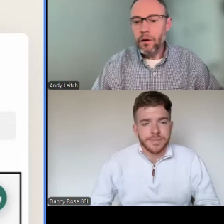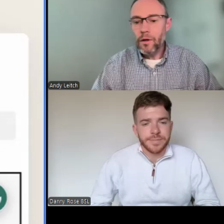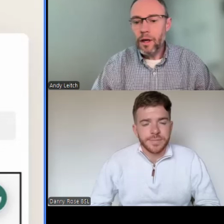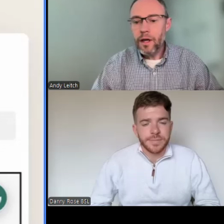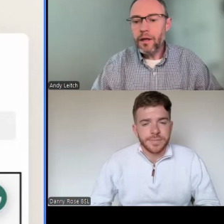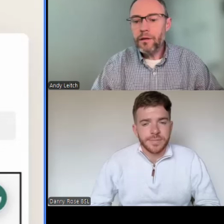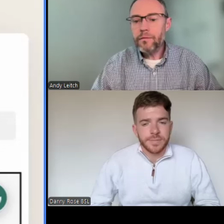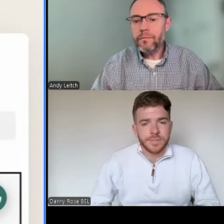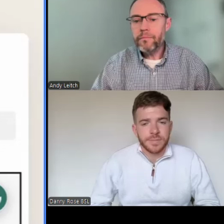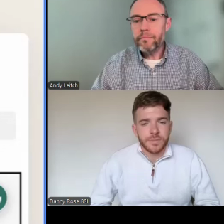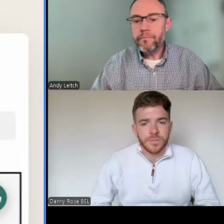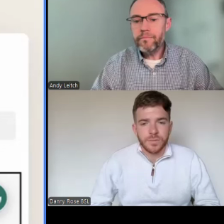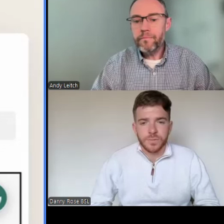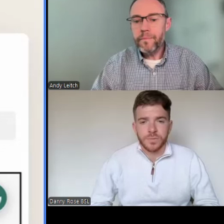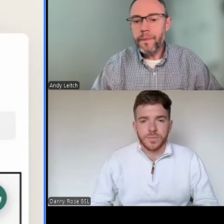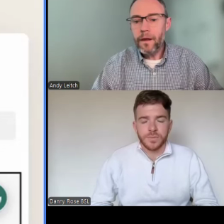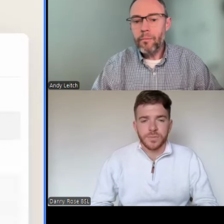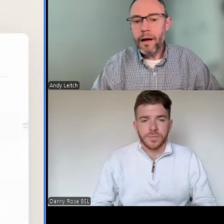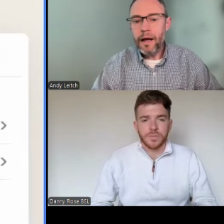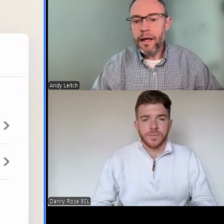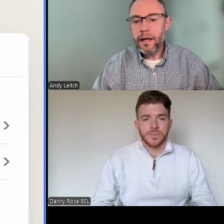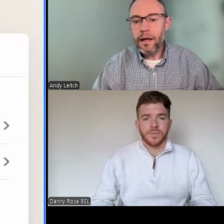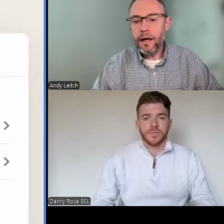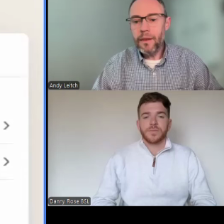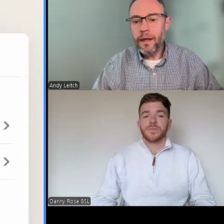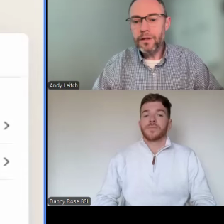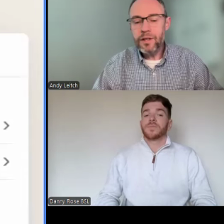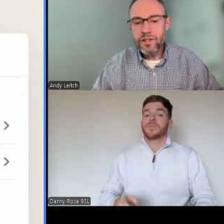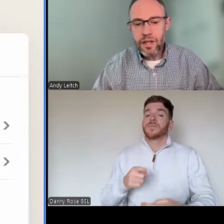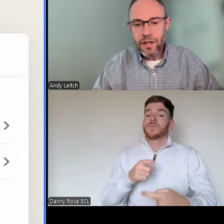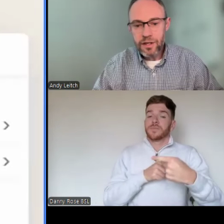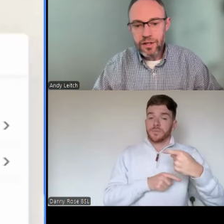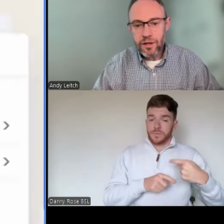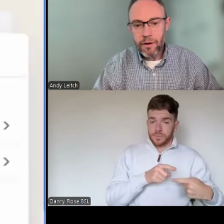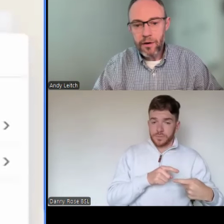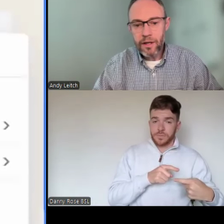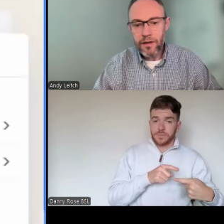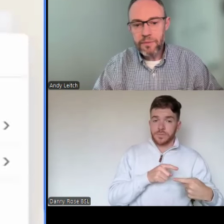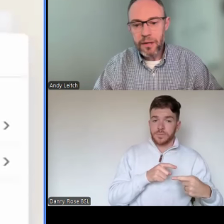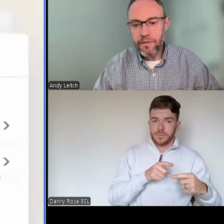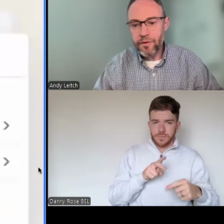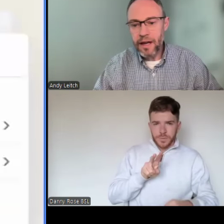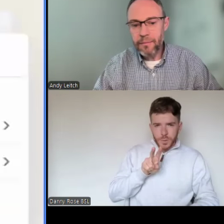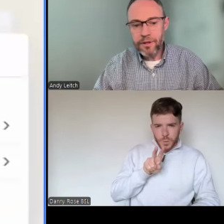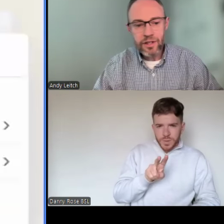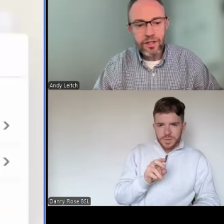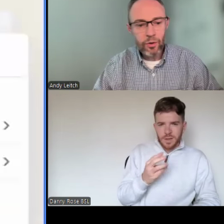Okay. Go back. Then you can see this component here is made up of three elements and it's called